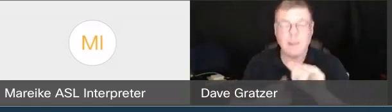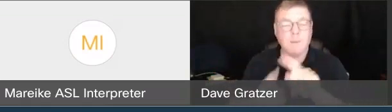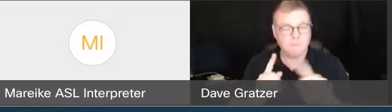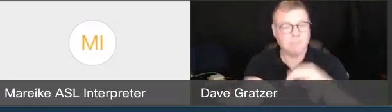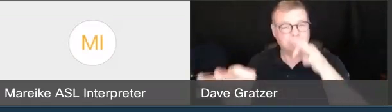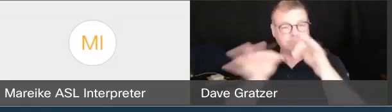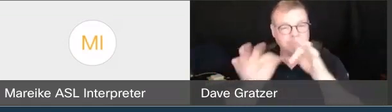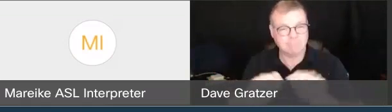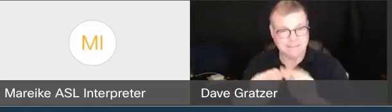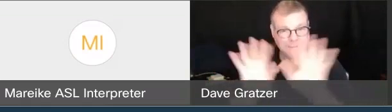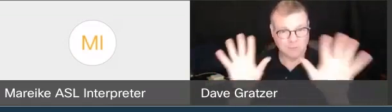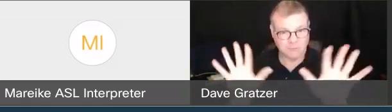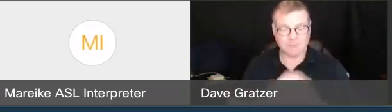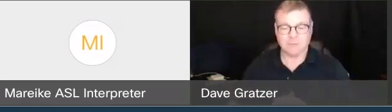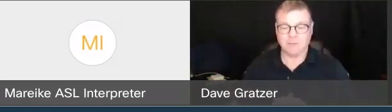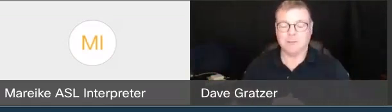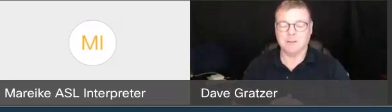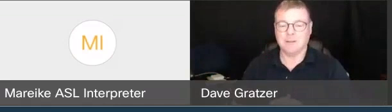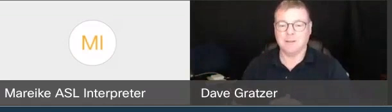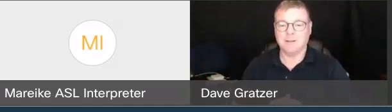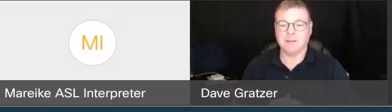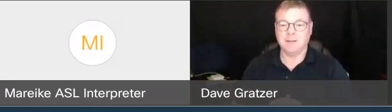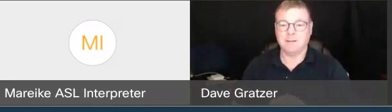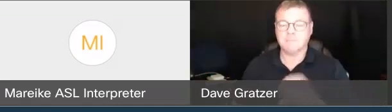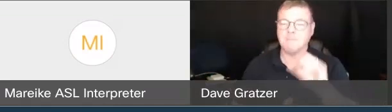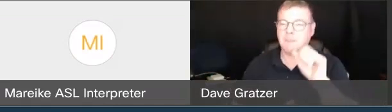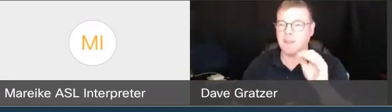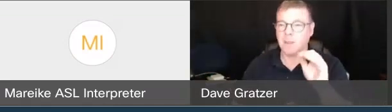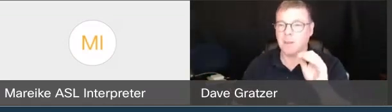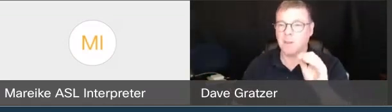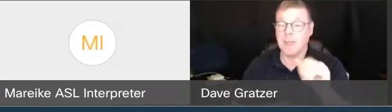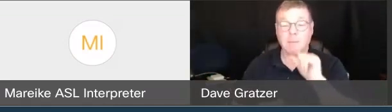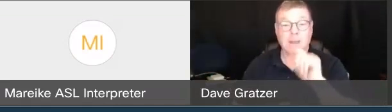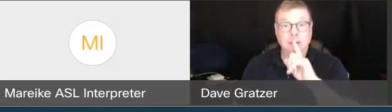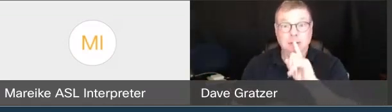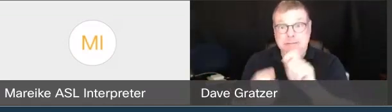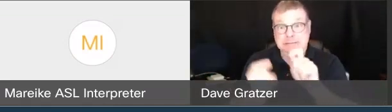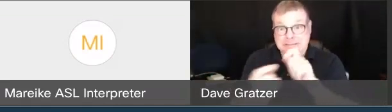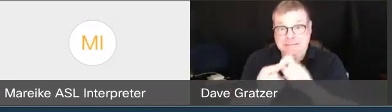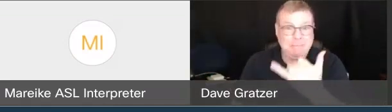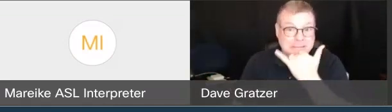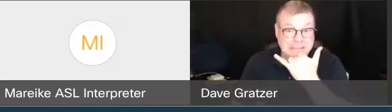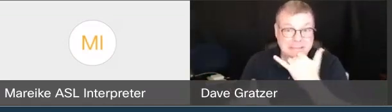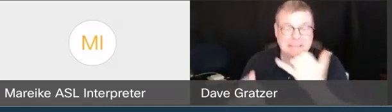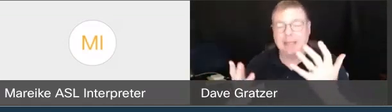that. And so I don't know if it's exactly a mistake, but I think we've added a lot of things